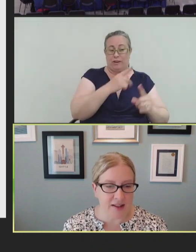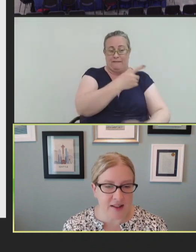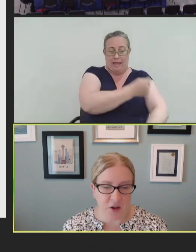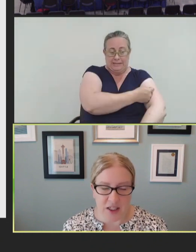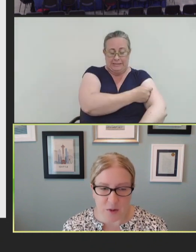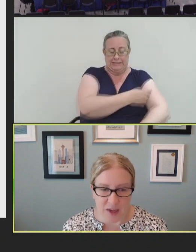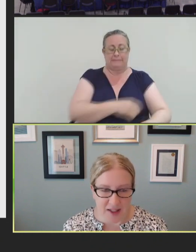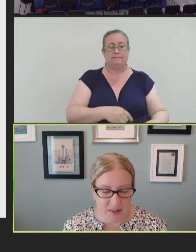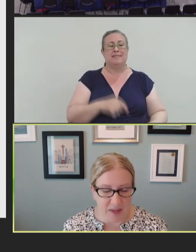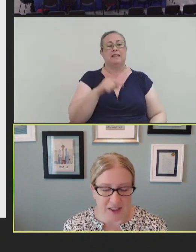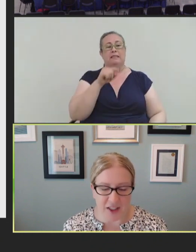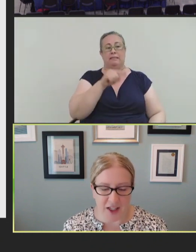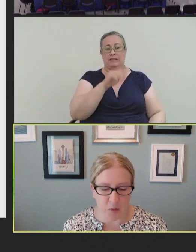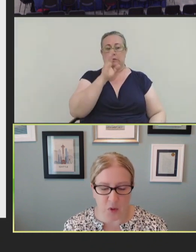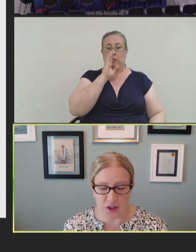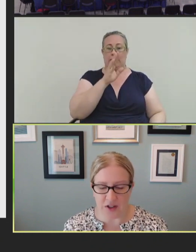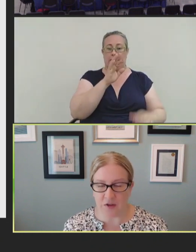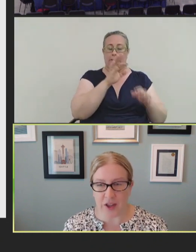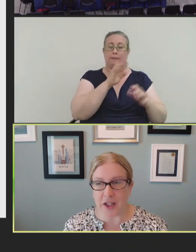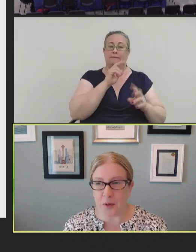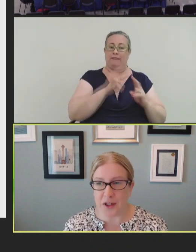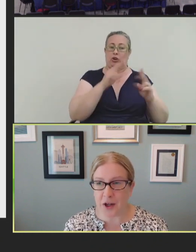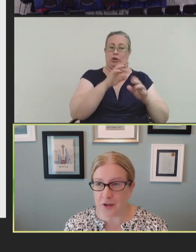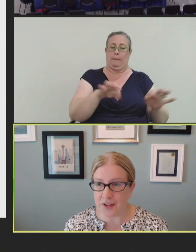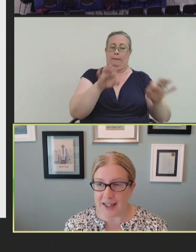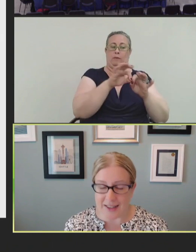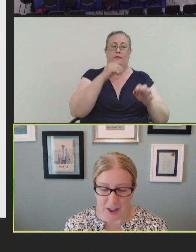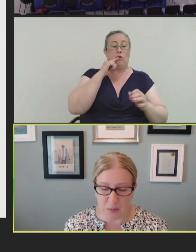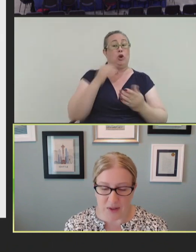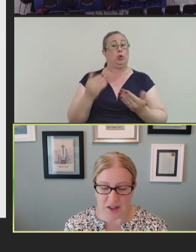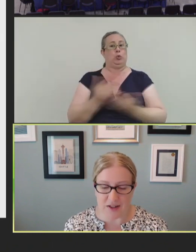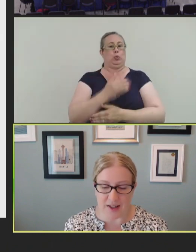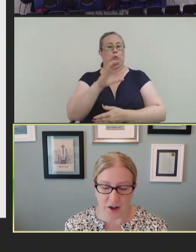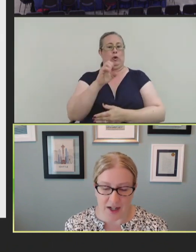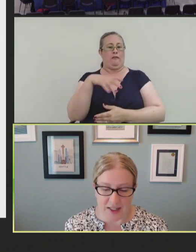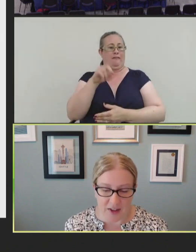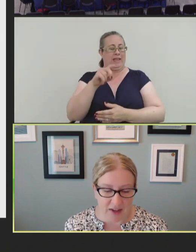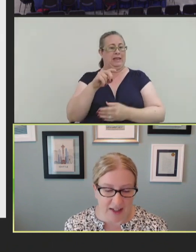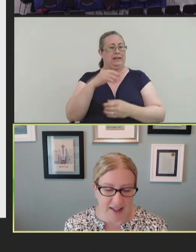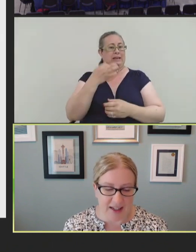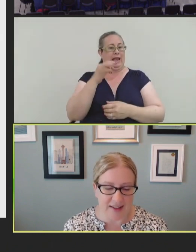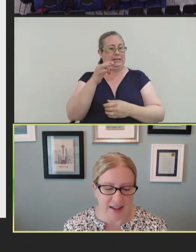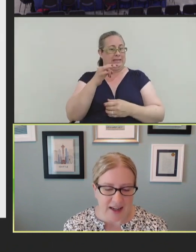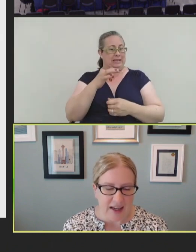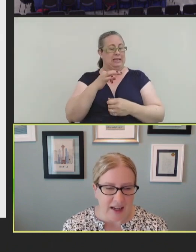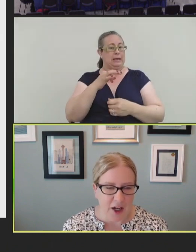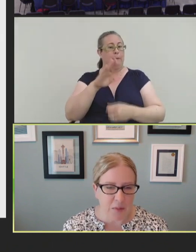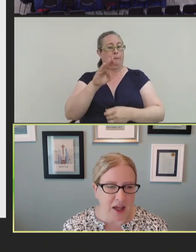this is going to be especially important for the newer COVID-19 boosters and RSV vaccines -- and